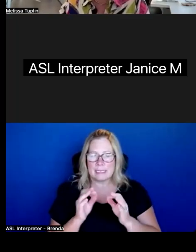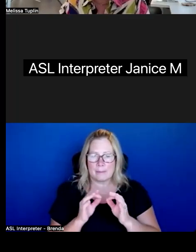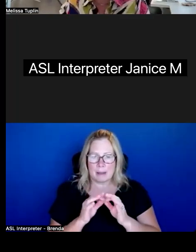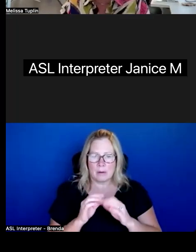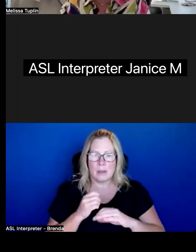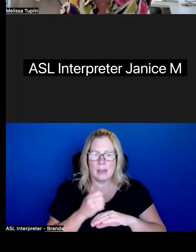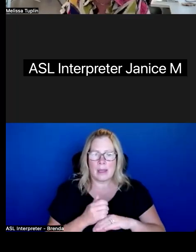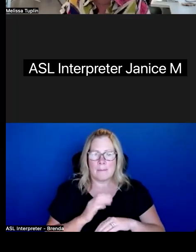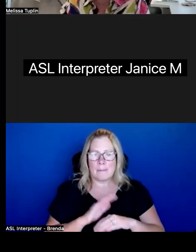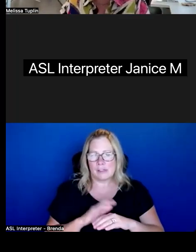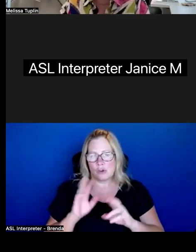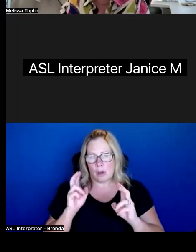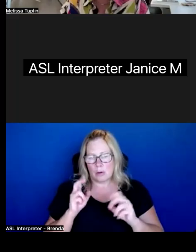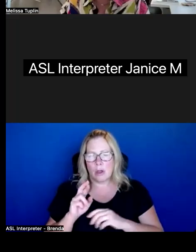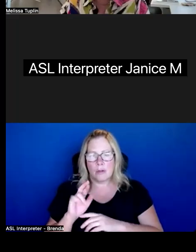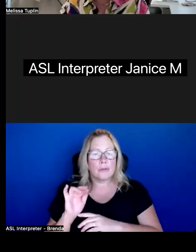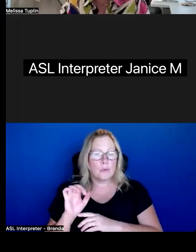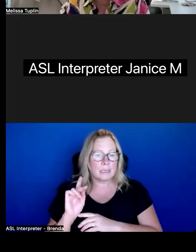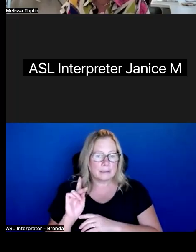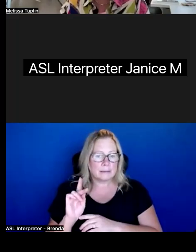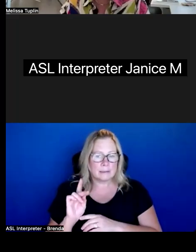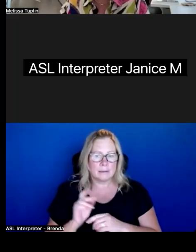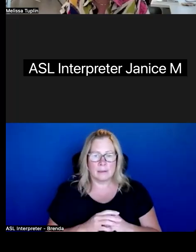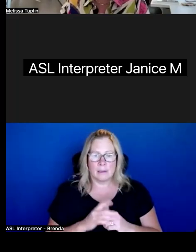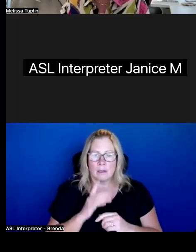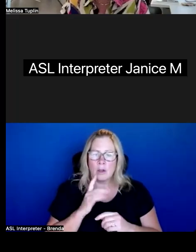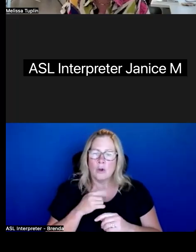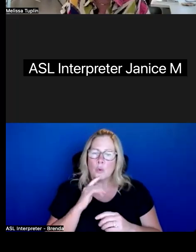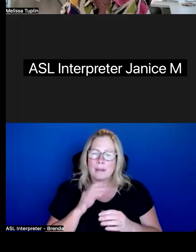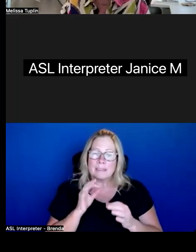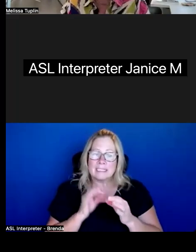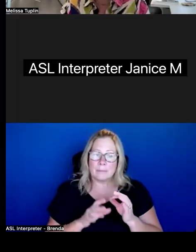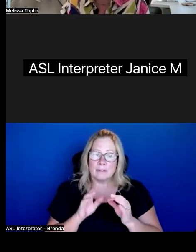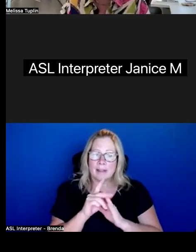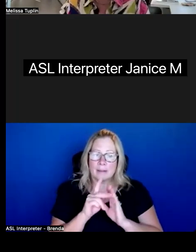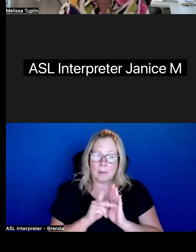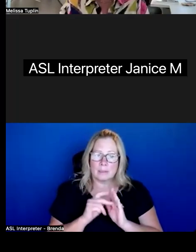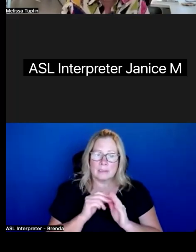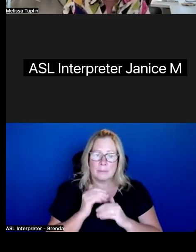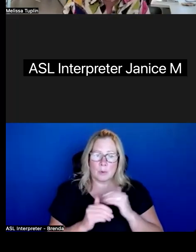We have simplified the process and policy and remain committed to addressing risk